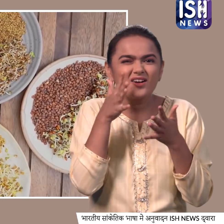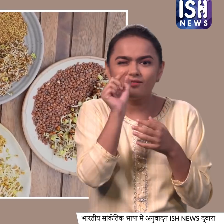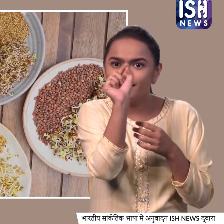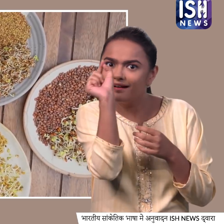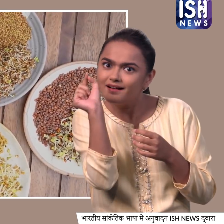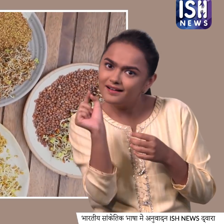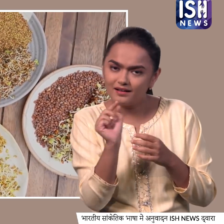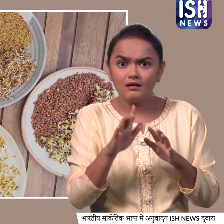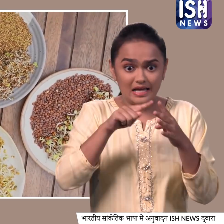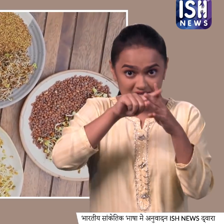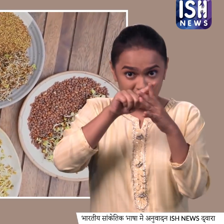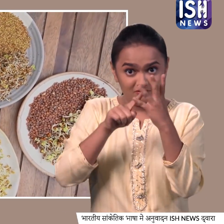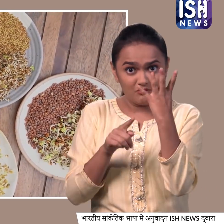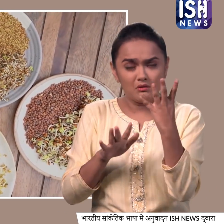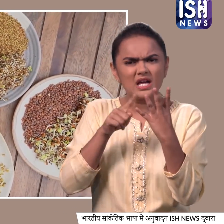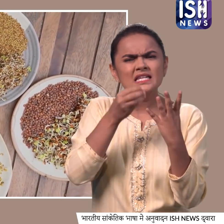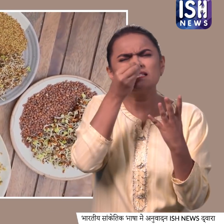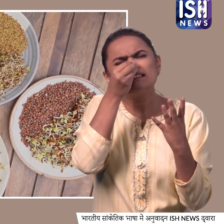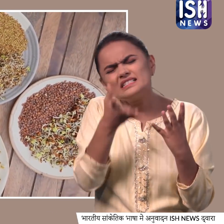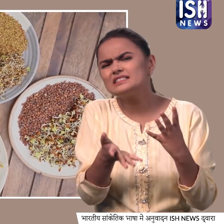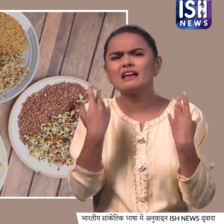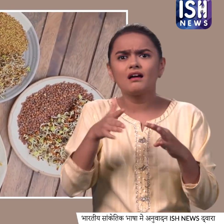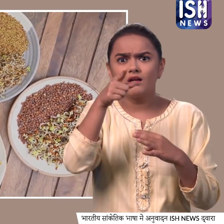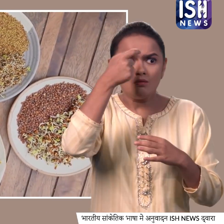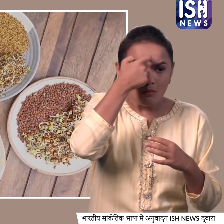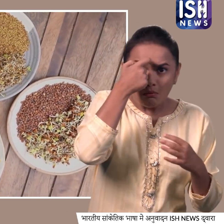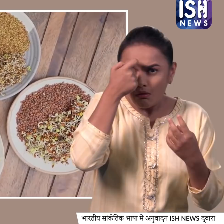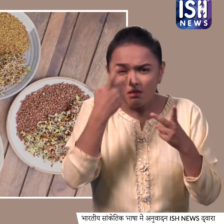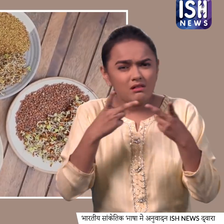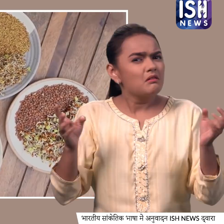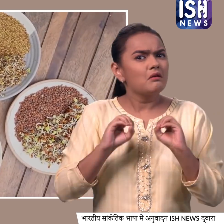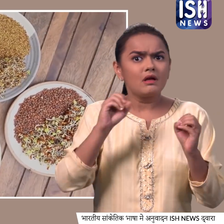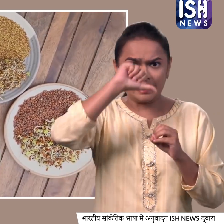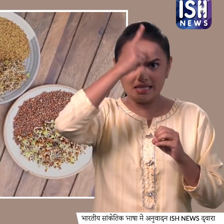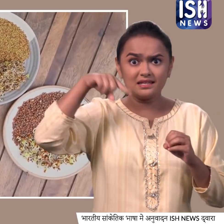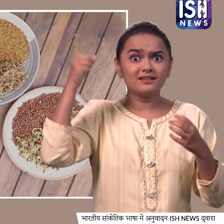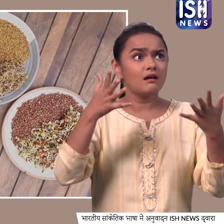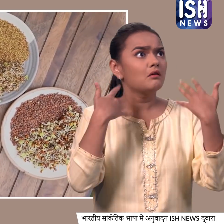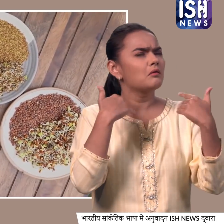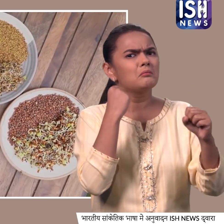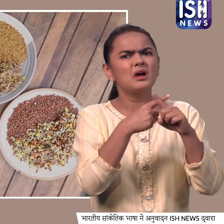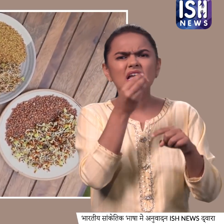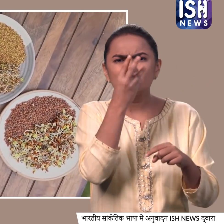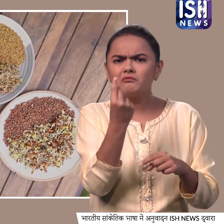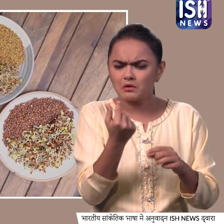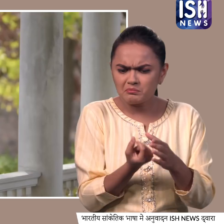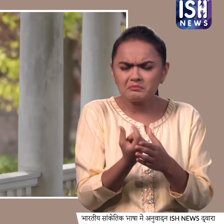These are 4 varieties that can easily grow without any hassles in the Indian climate